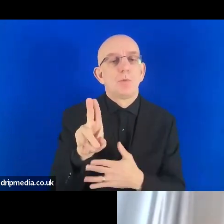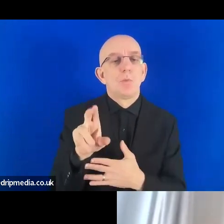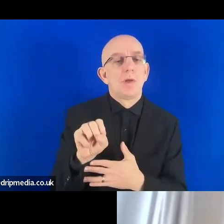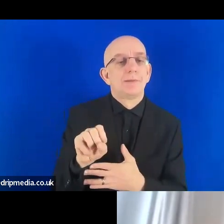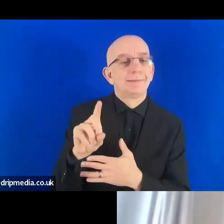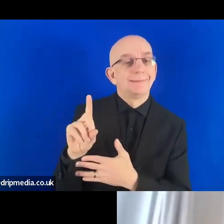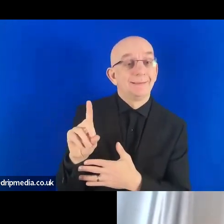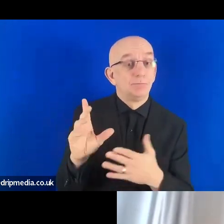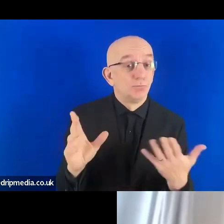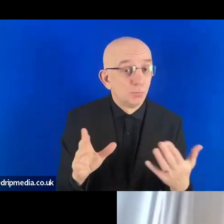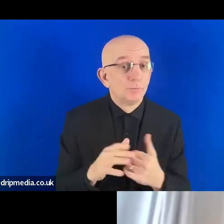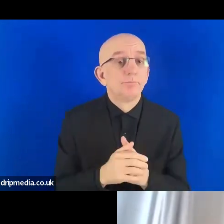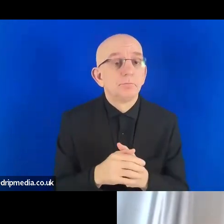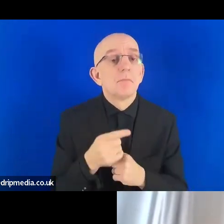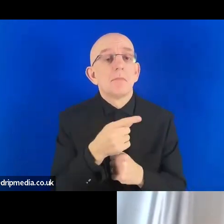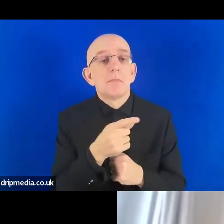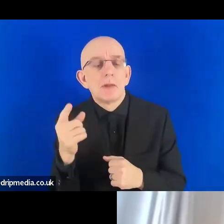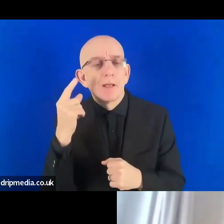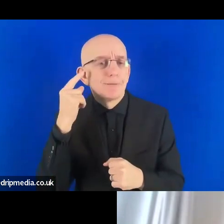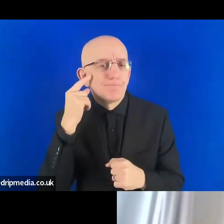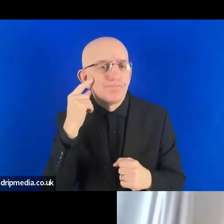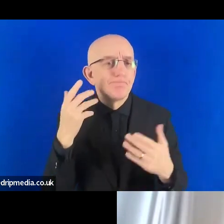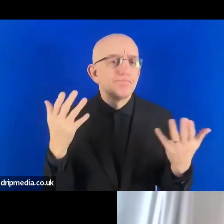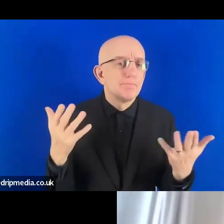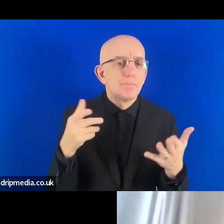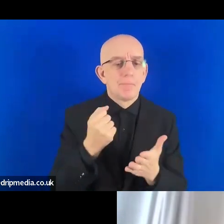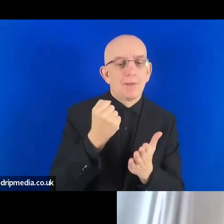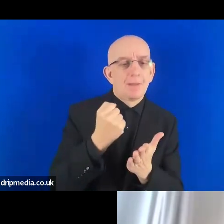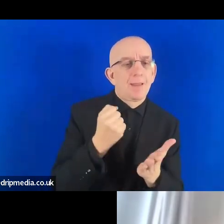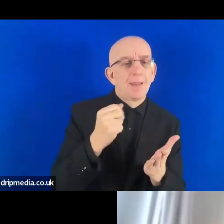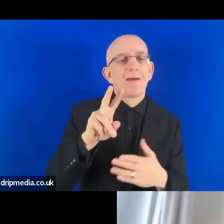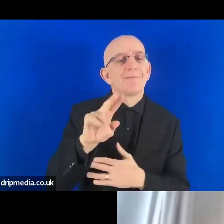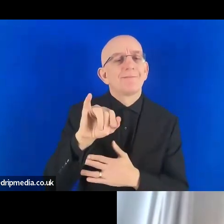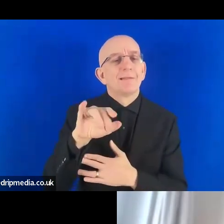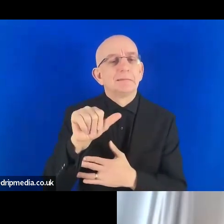ET cetera. Especially the visa related costs because of the,